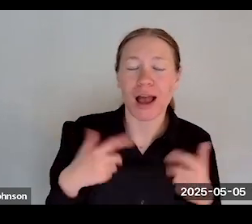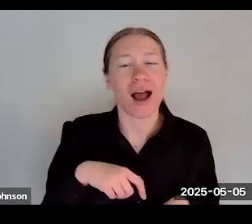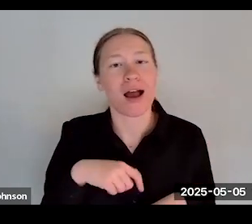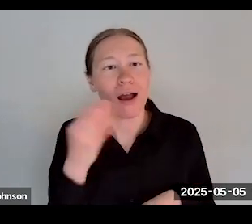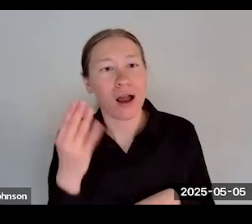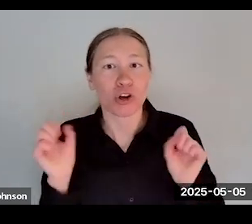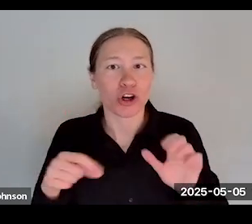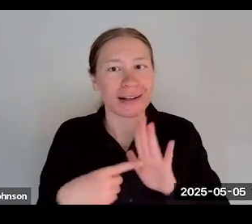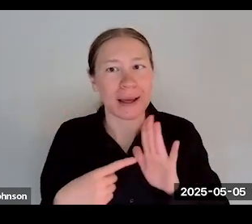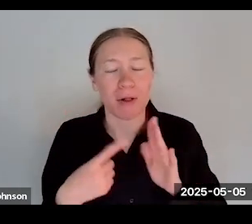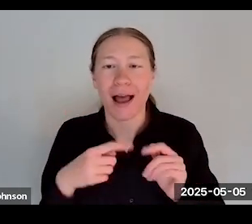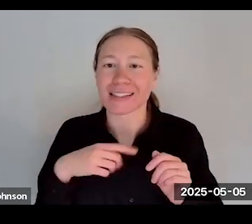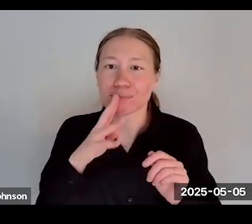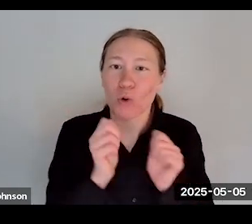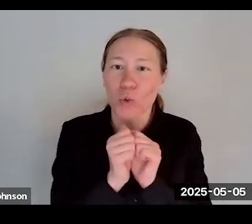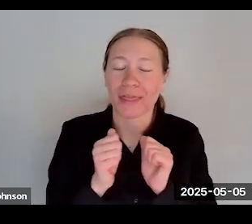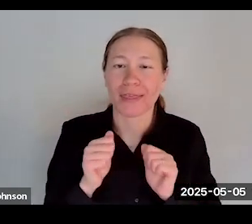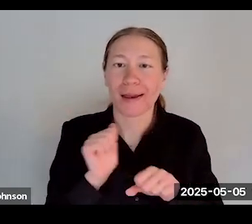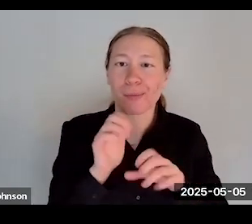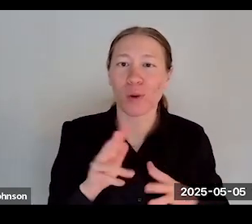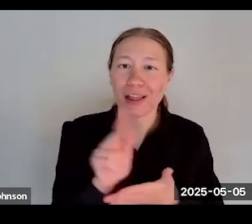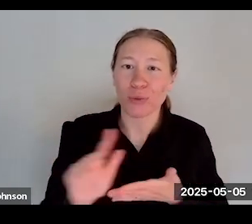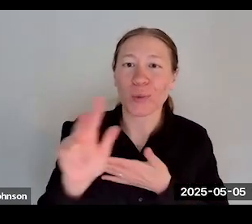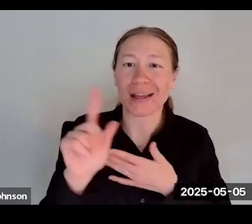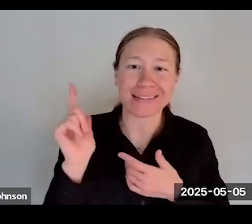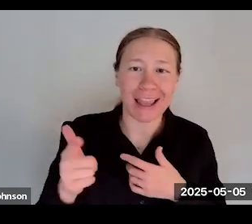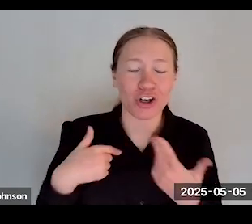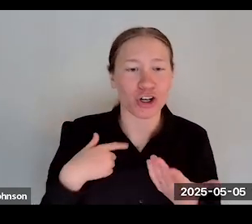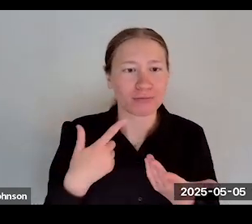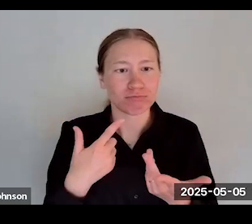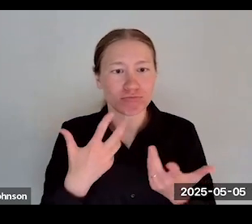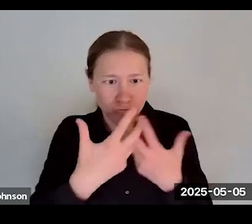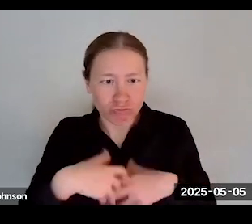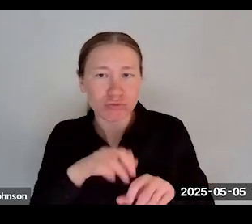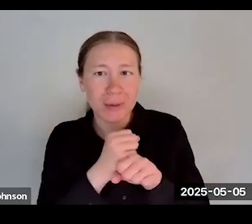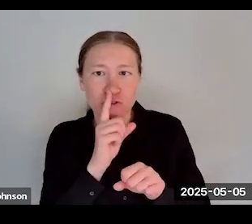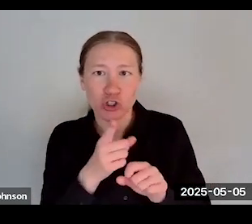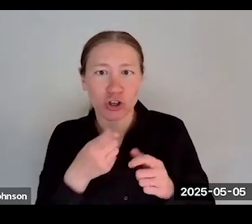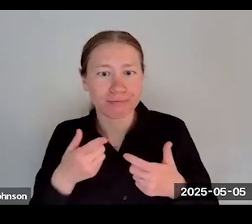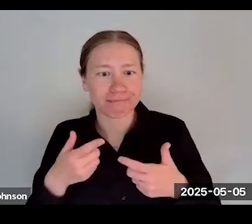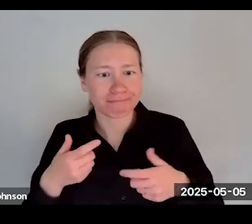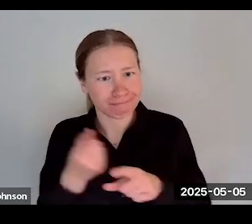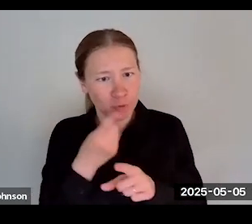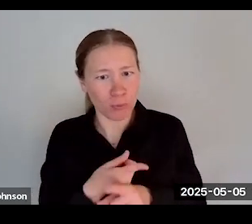to make sure the push cart was working for them. So again, we're document, document, documenting.